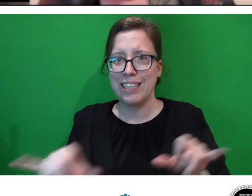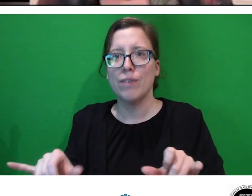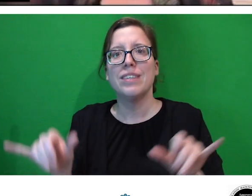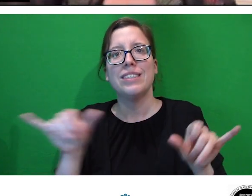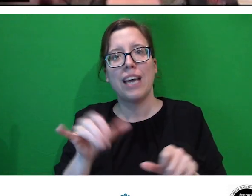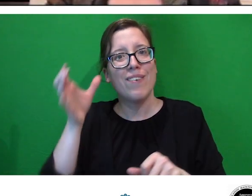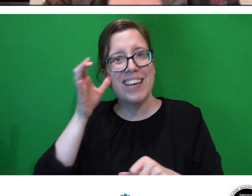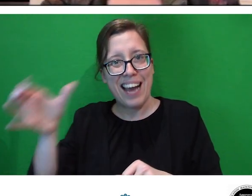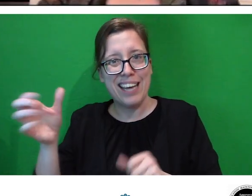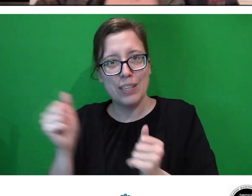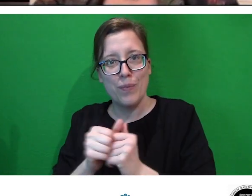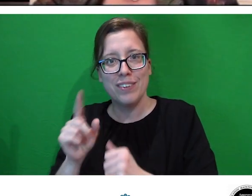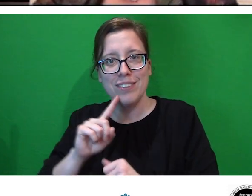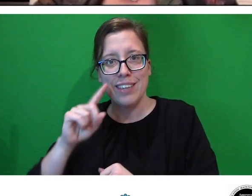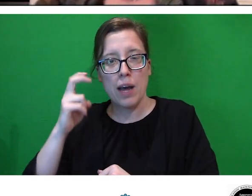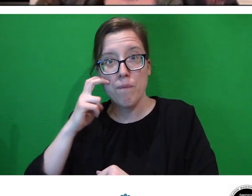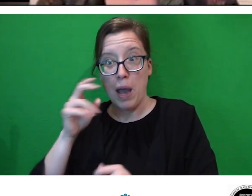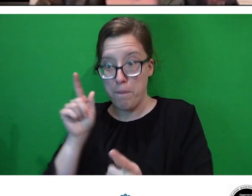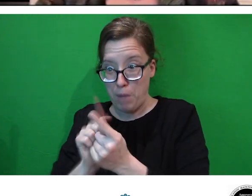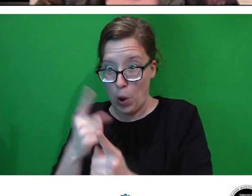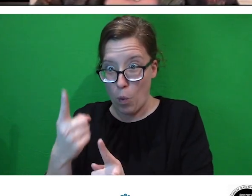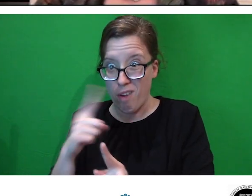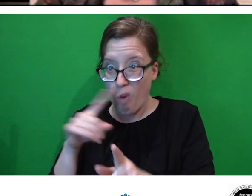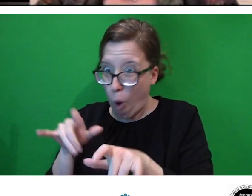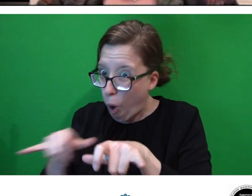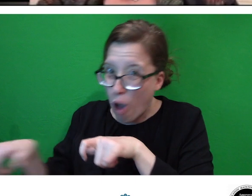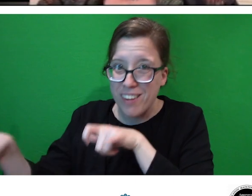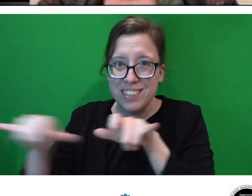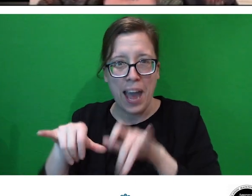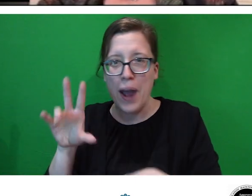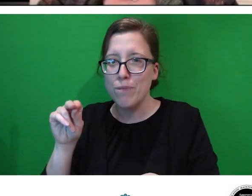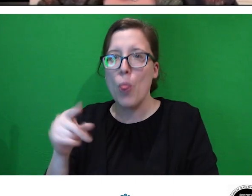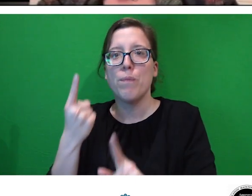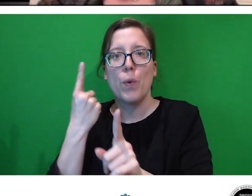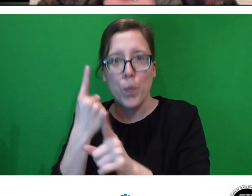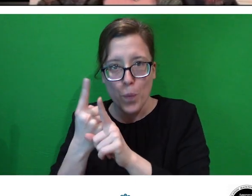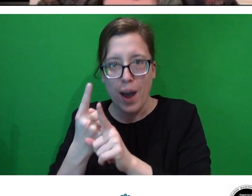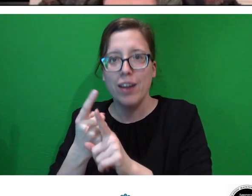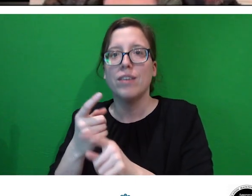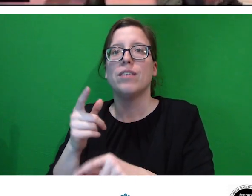"Well, you've met one kid with autism Good for you. You've met one kid who has autism."